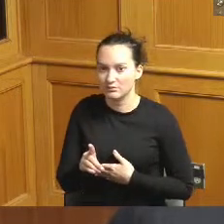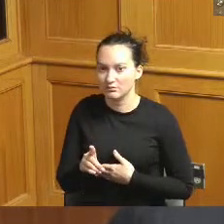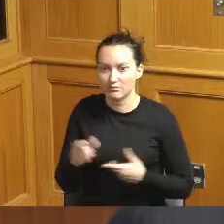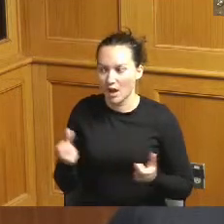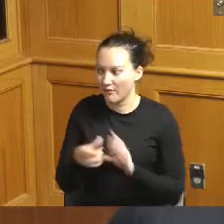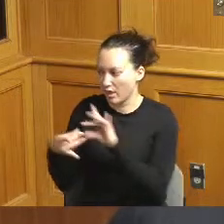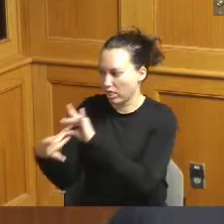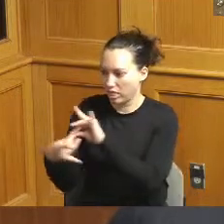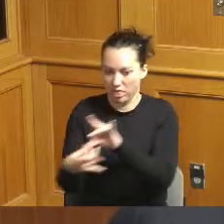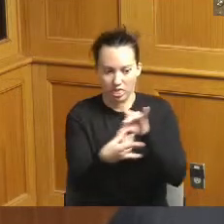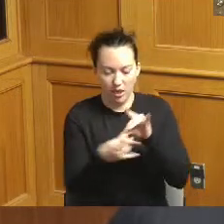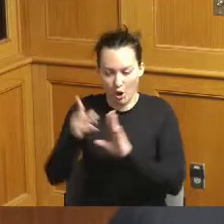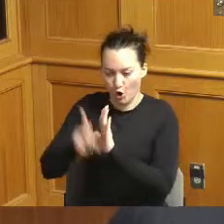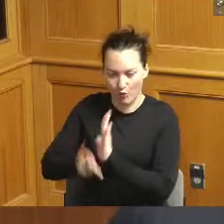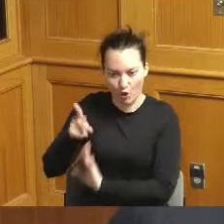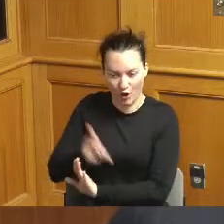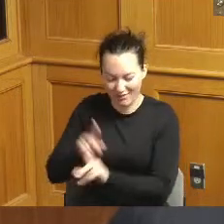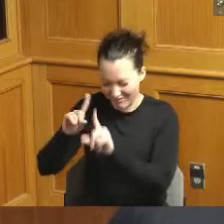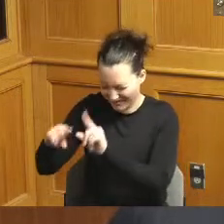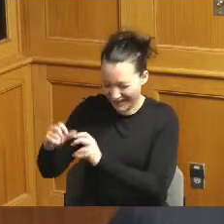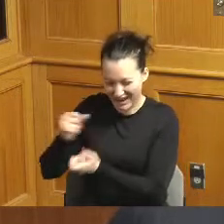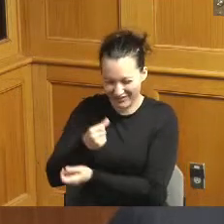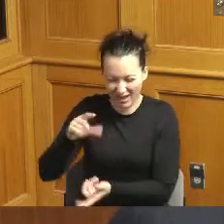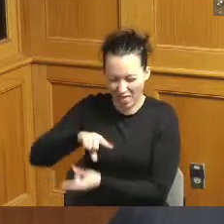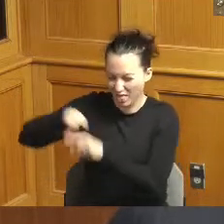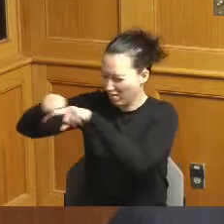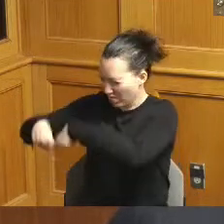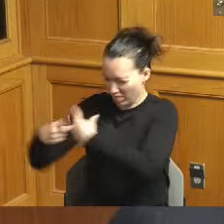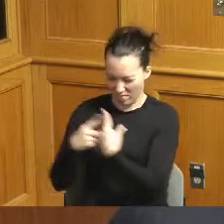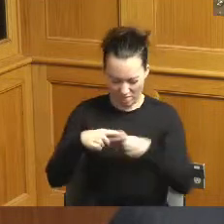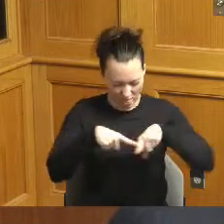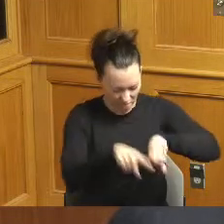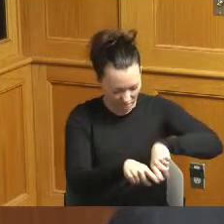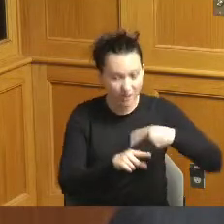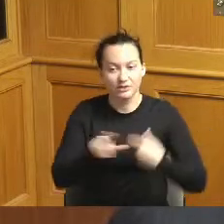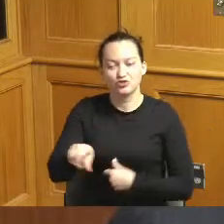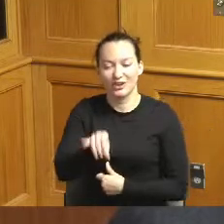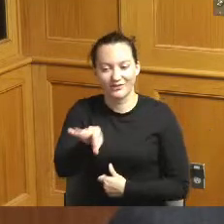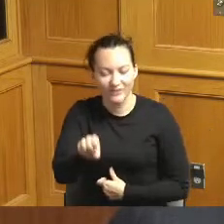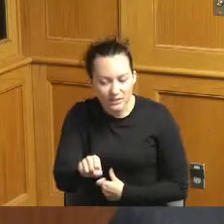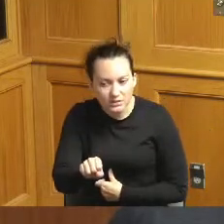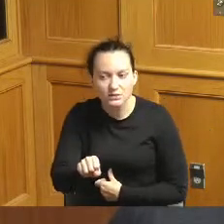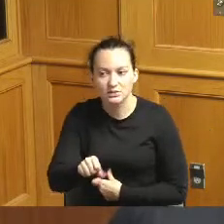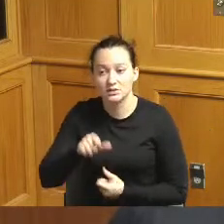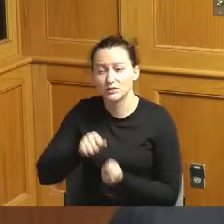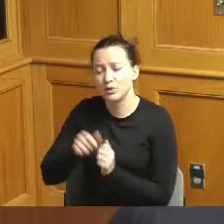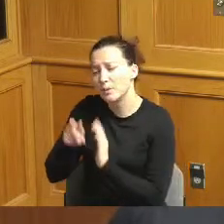programmatically in so many different ways the interaction of JFS on the programmatic policies